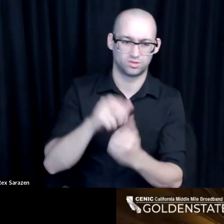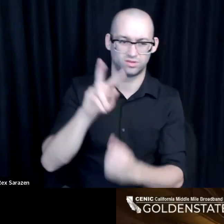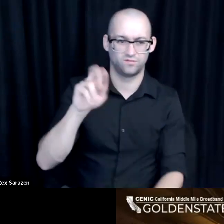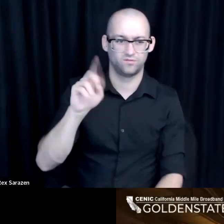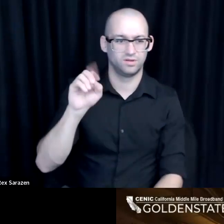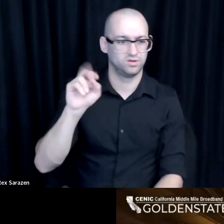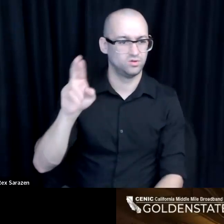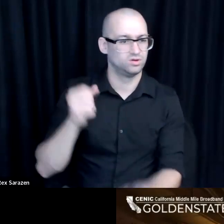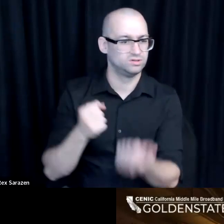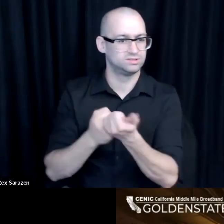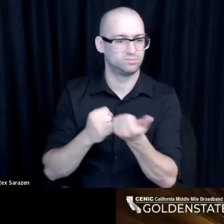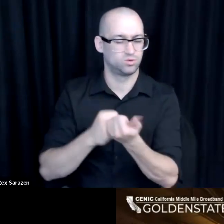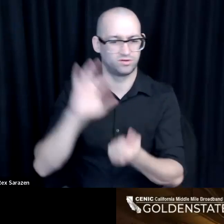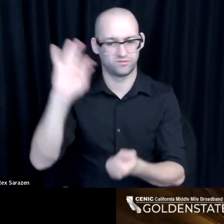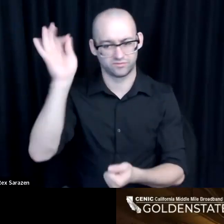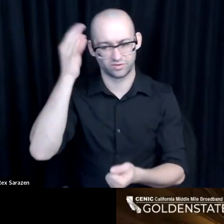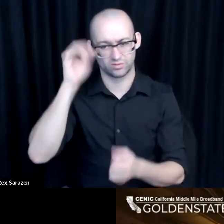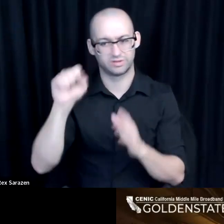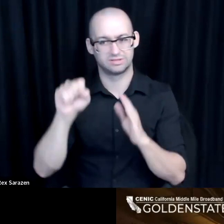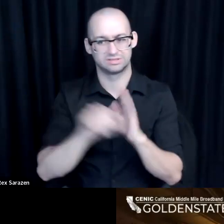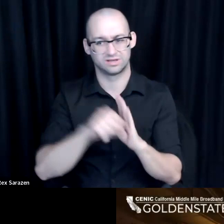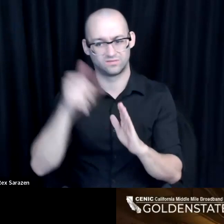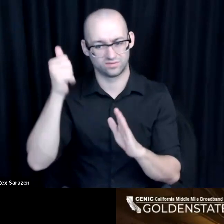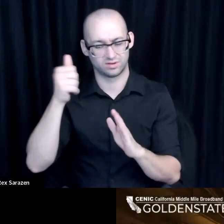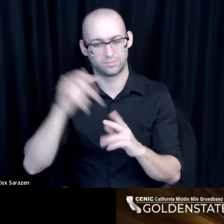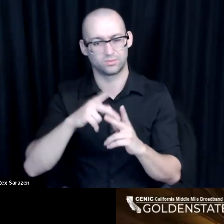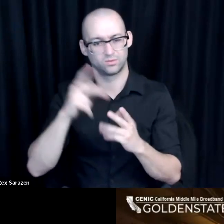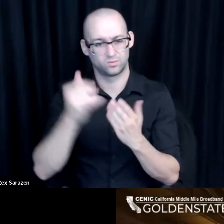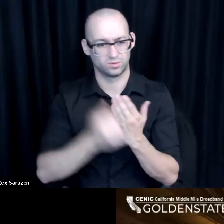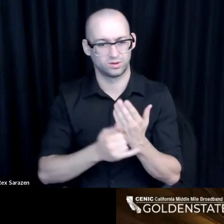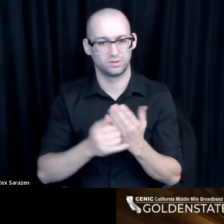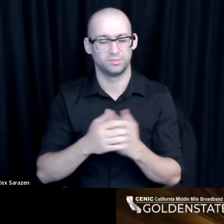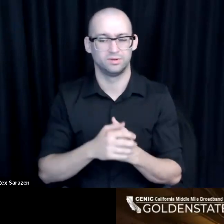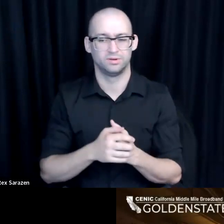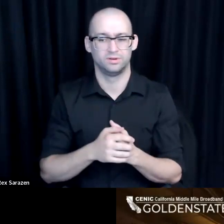you know, federal or state funding programs, and that above and beyond, say, the Better Business